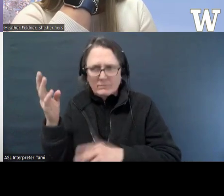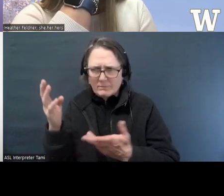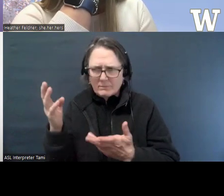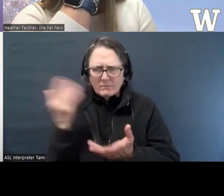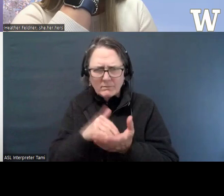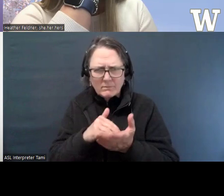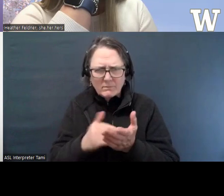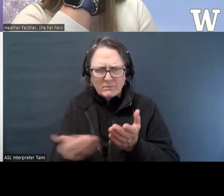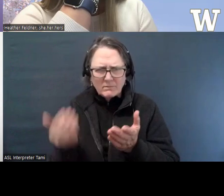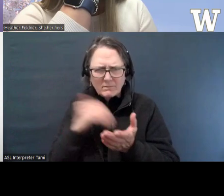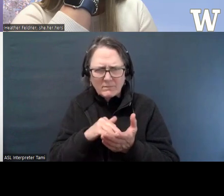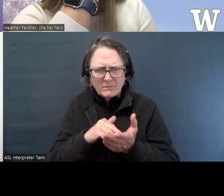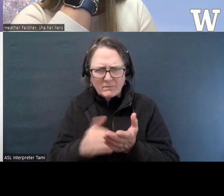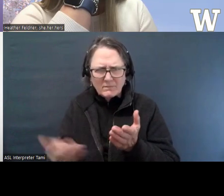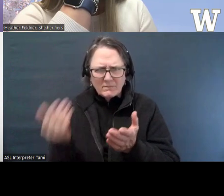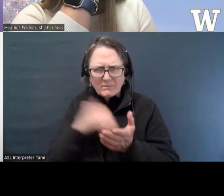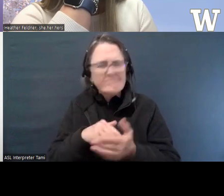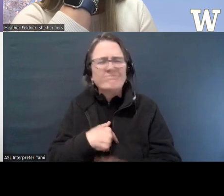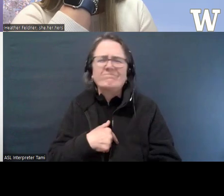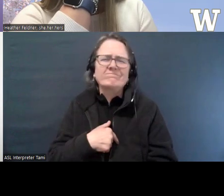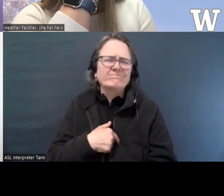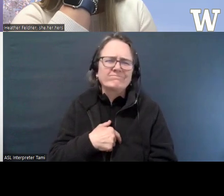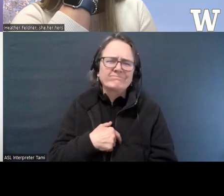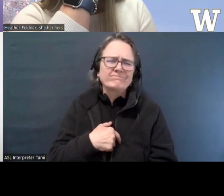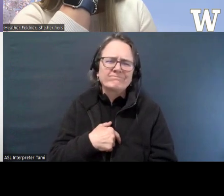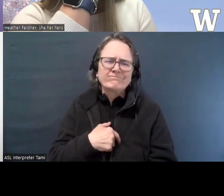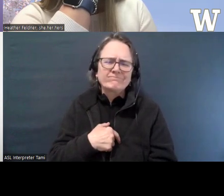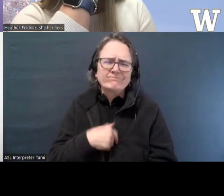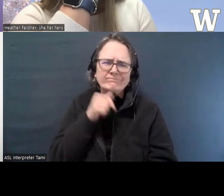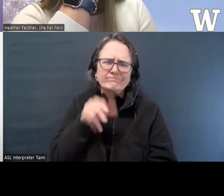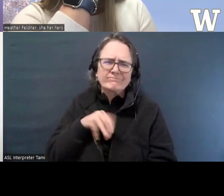So some other factors that really make me to switch is